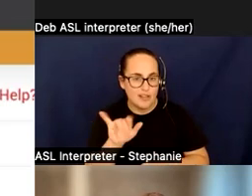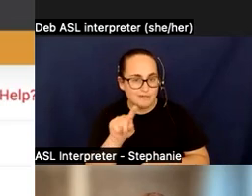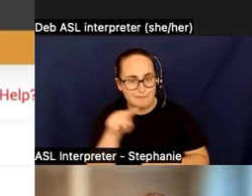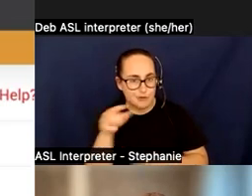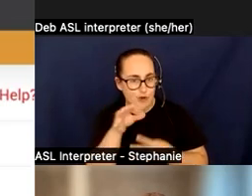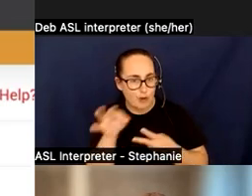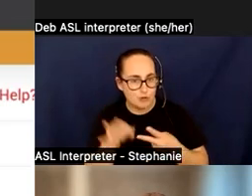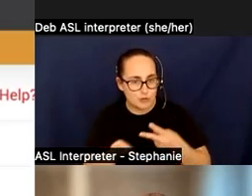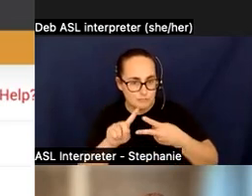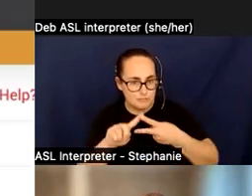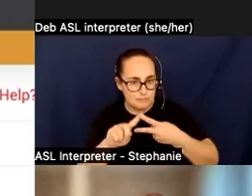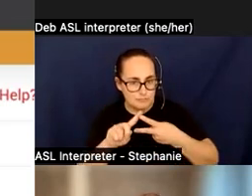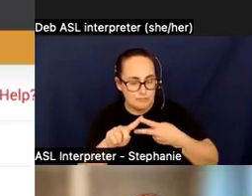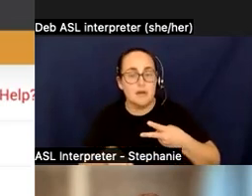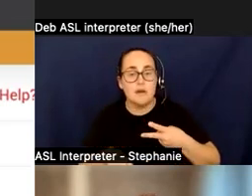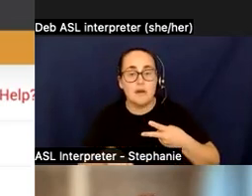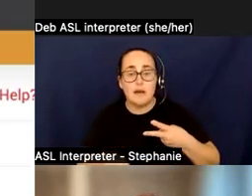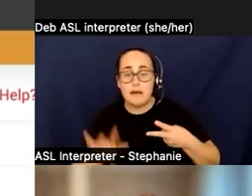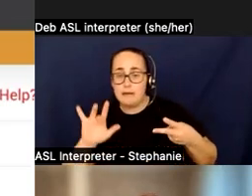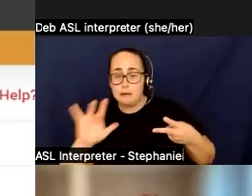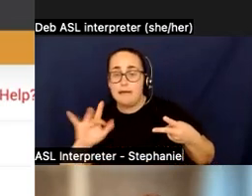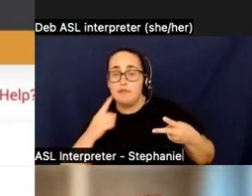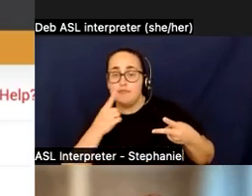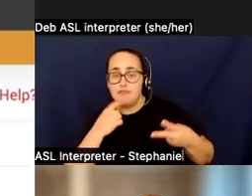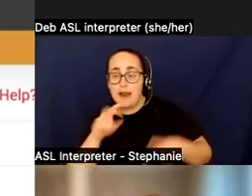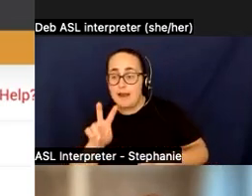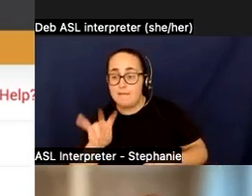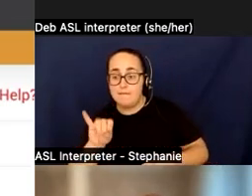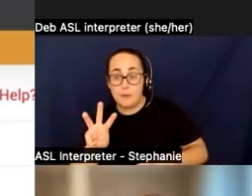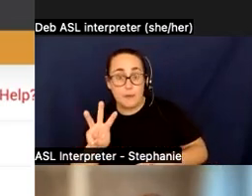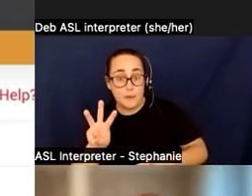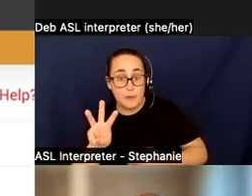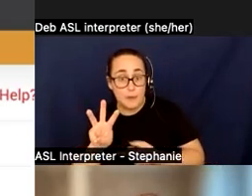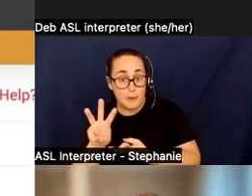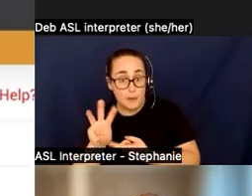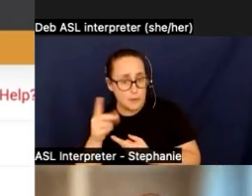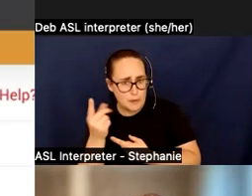you click on the view button that is just going to download the guidelines for you, if you click